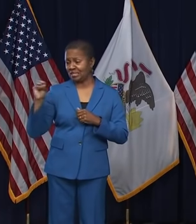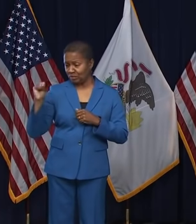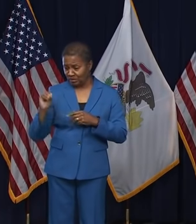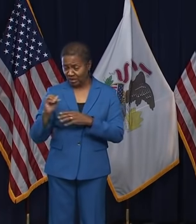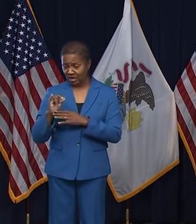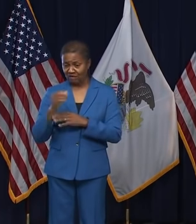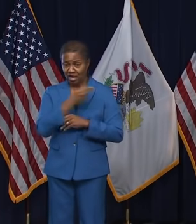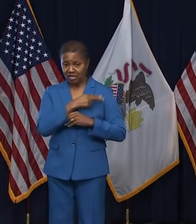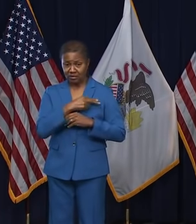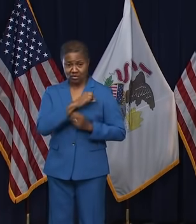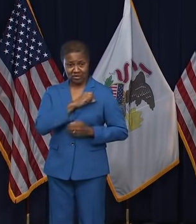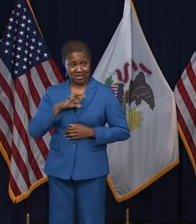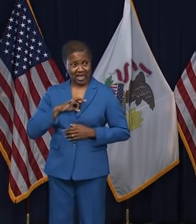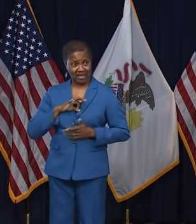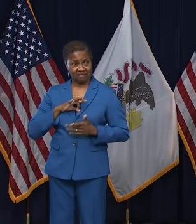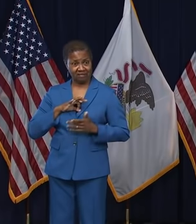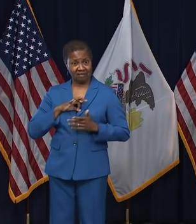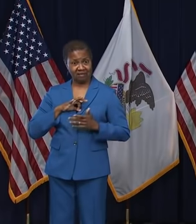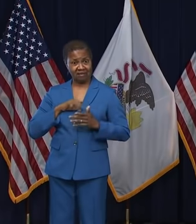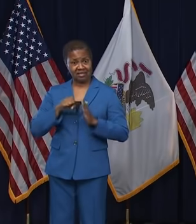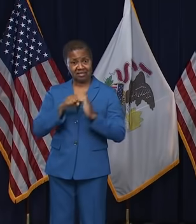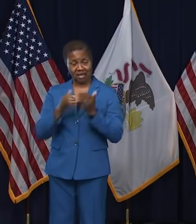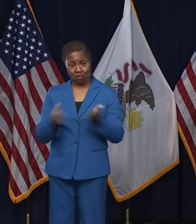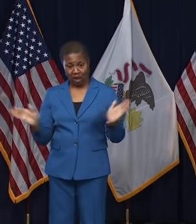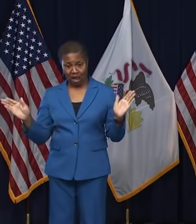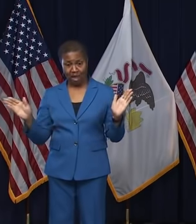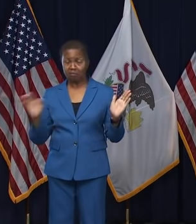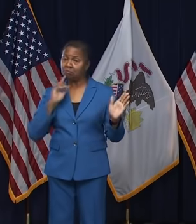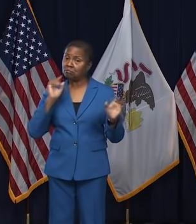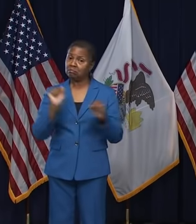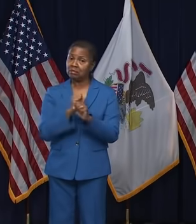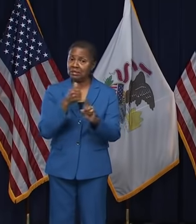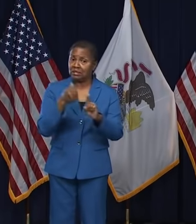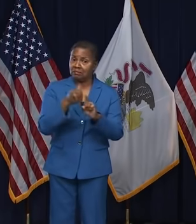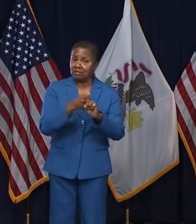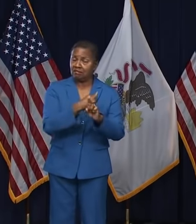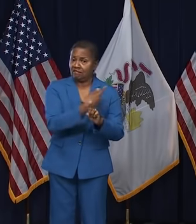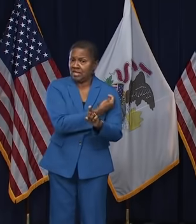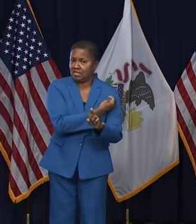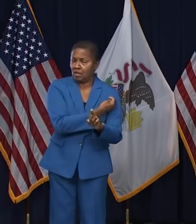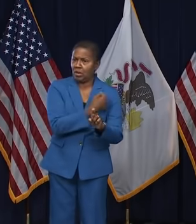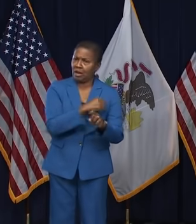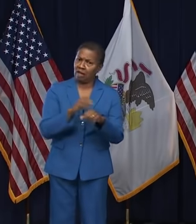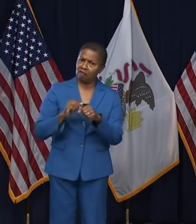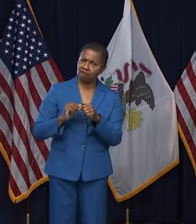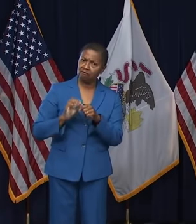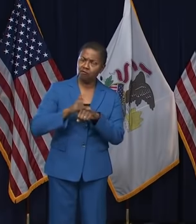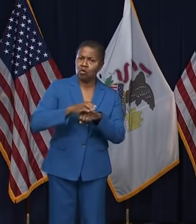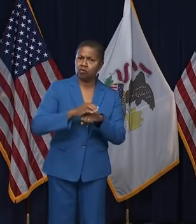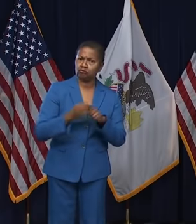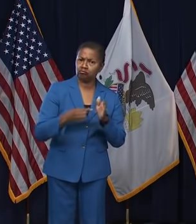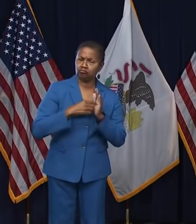what Home of the stuff shown